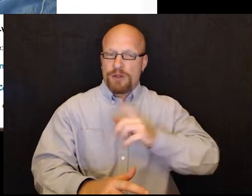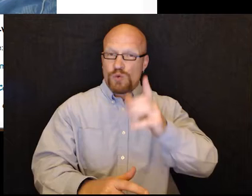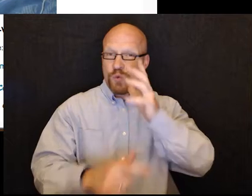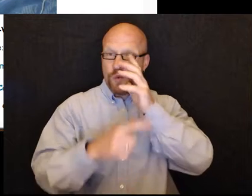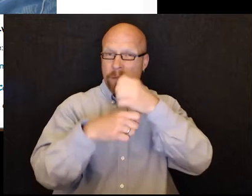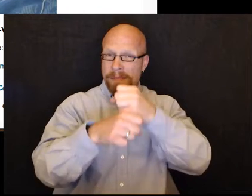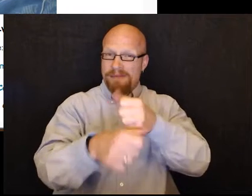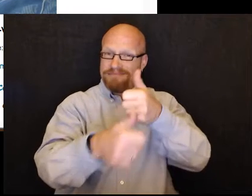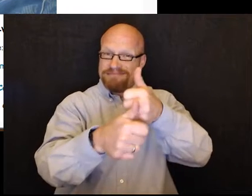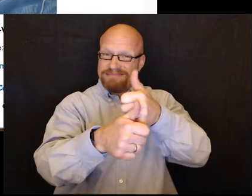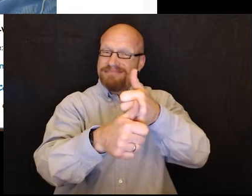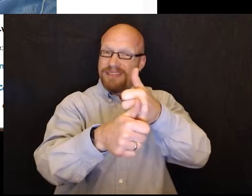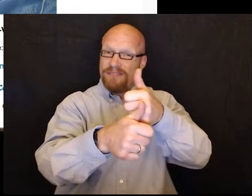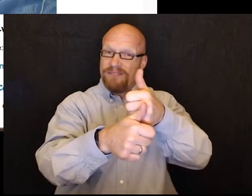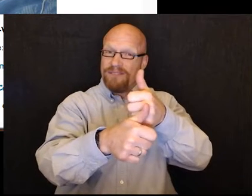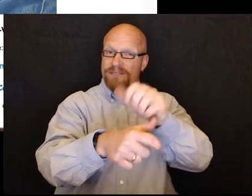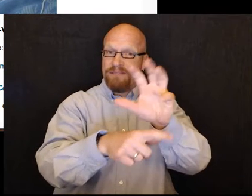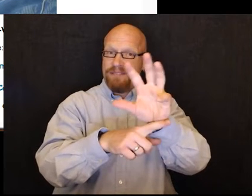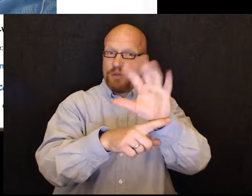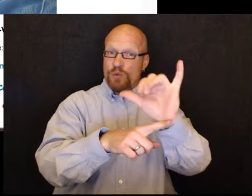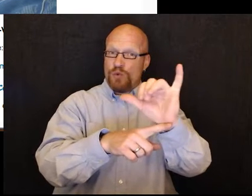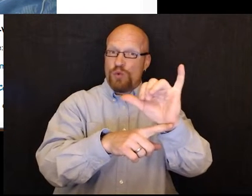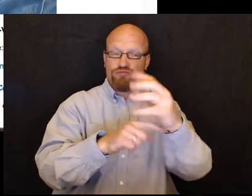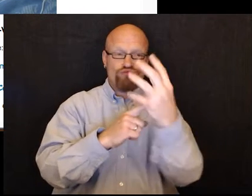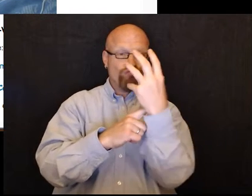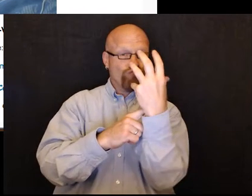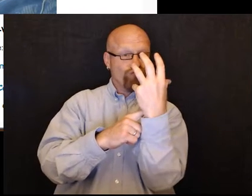you can use your phone camera to make videos which you will be making throughout